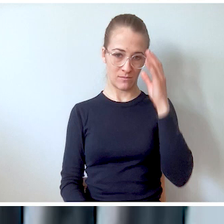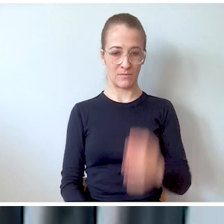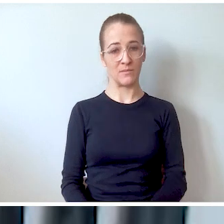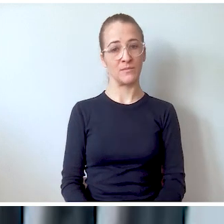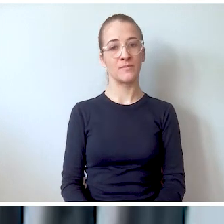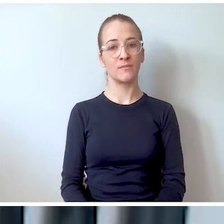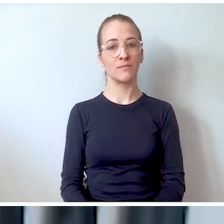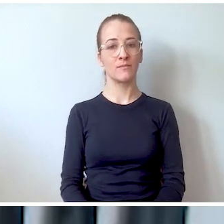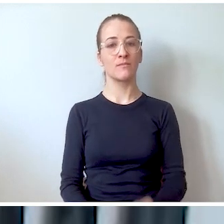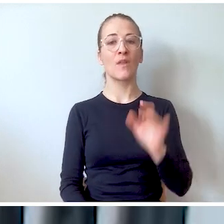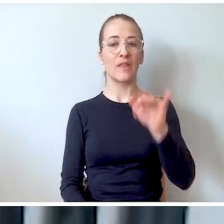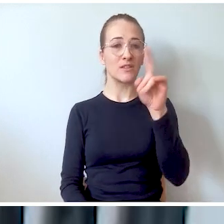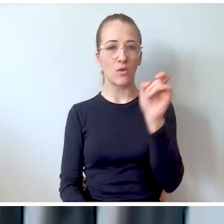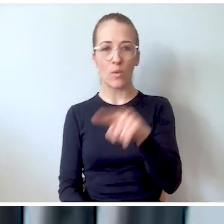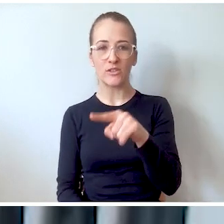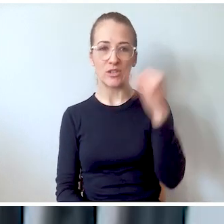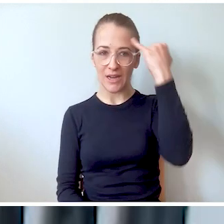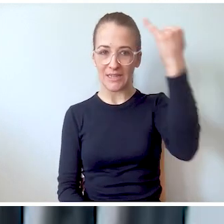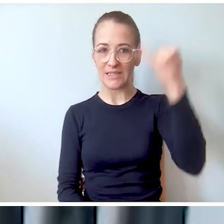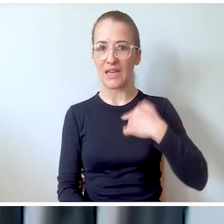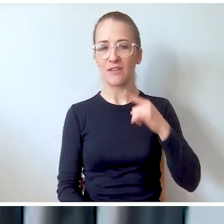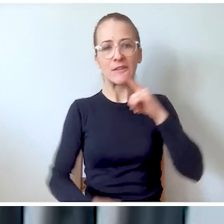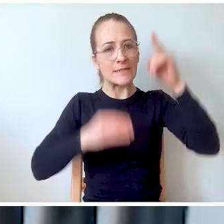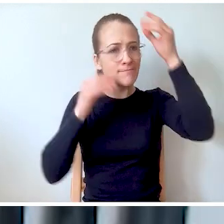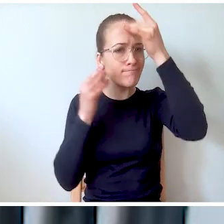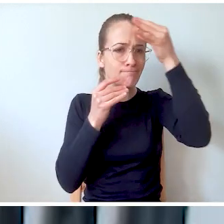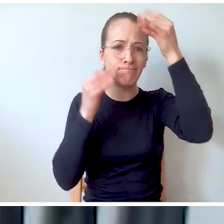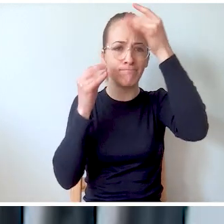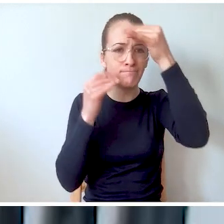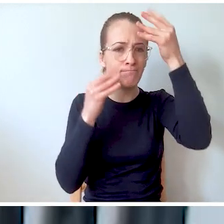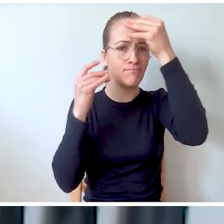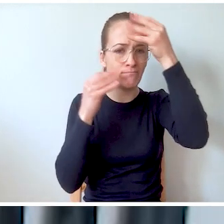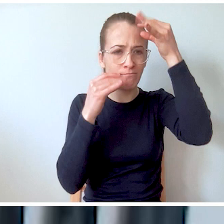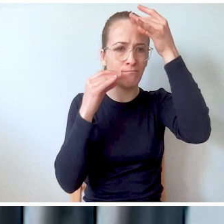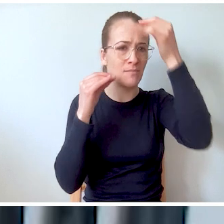that I had given a tremendous amount of thought to, and delve pretty deeply into